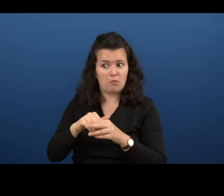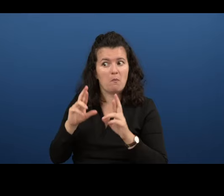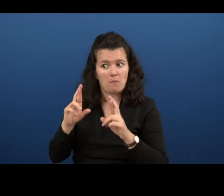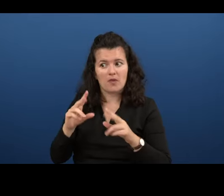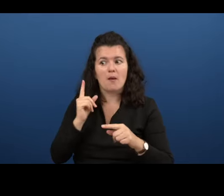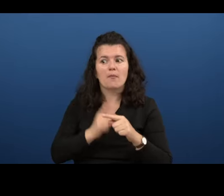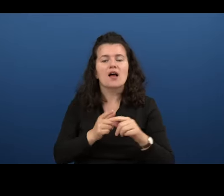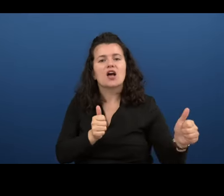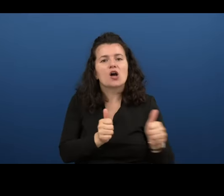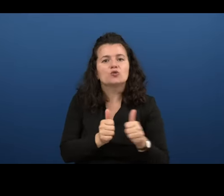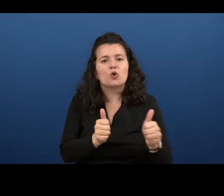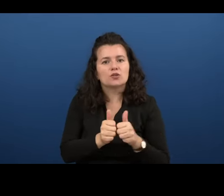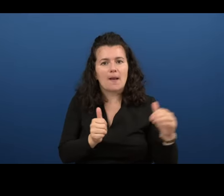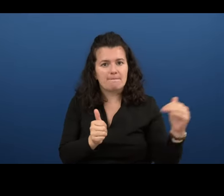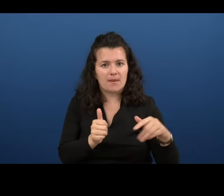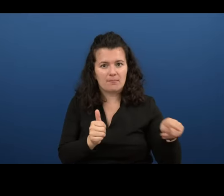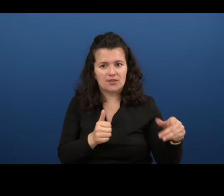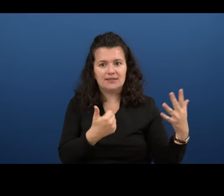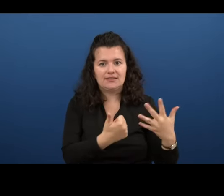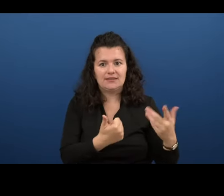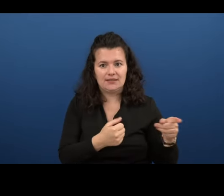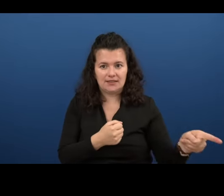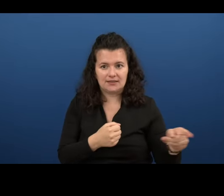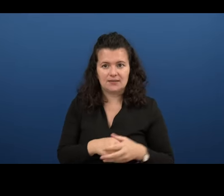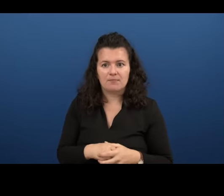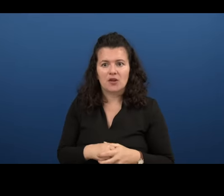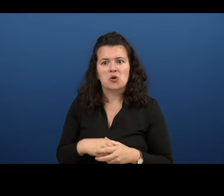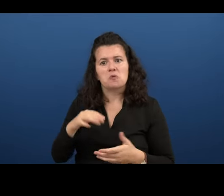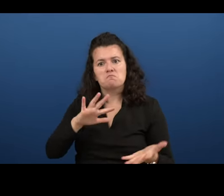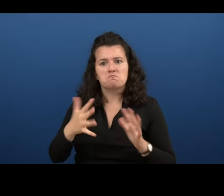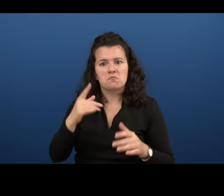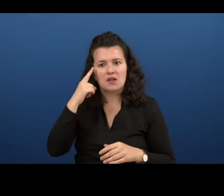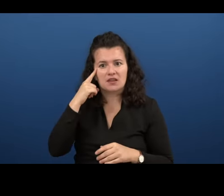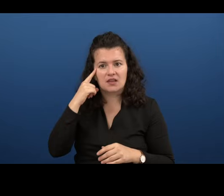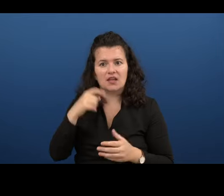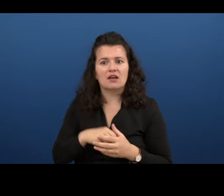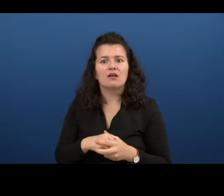we believe by the time of the year we should be around 20 active members, corporate members.